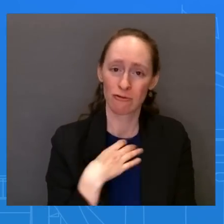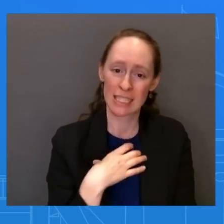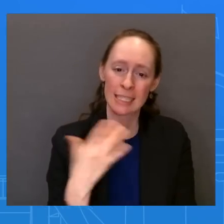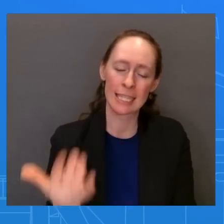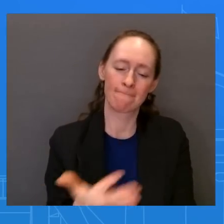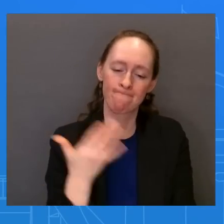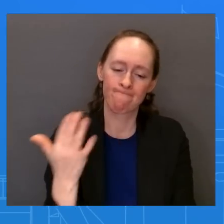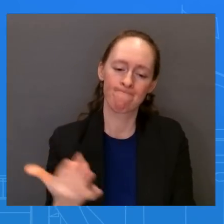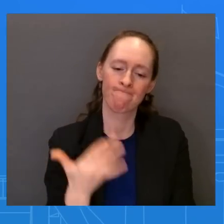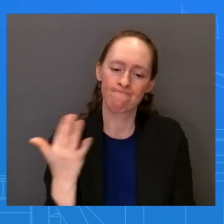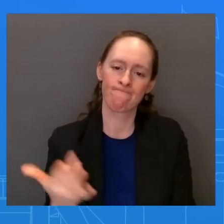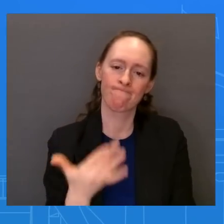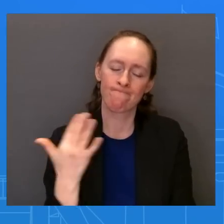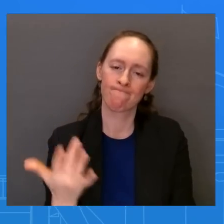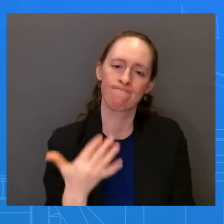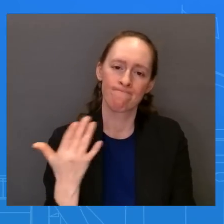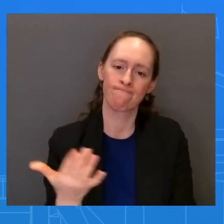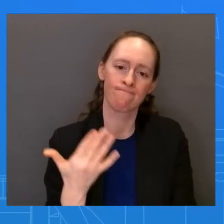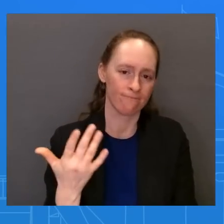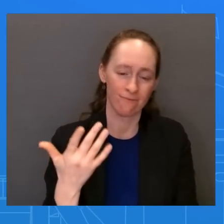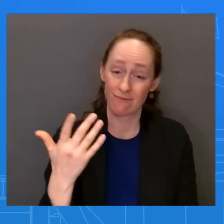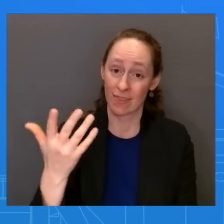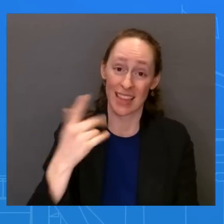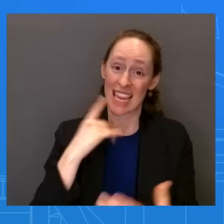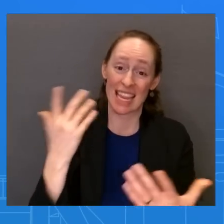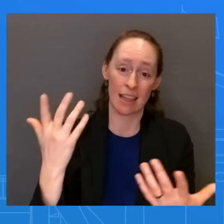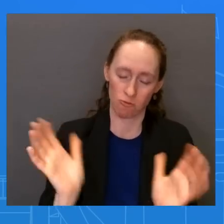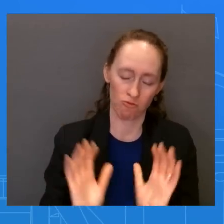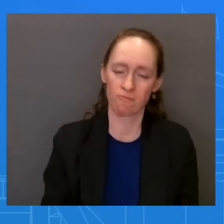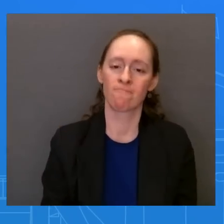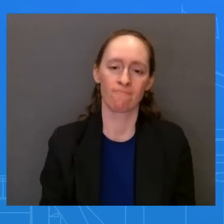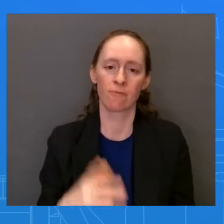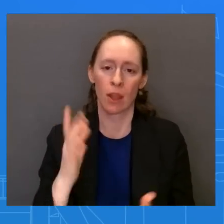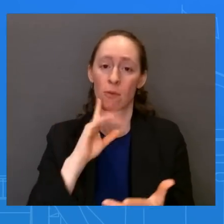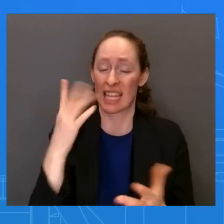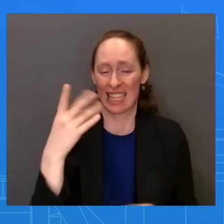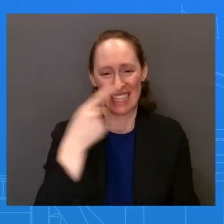is Congress still refuses to act. The President is going to use every to- -- tools available,